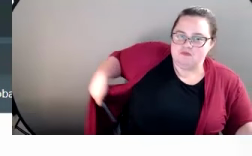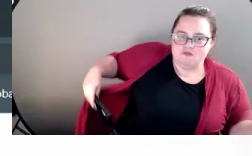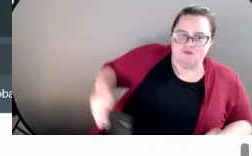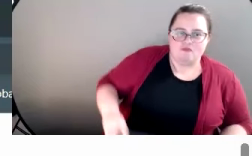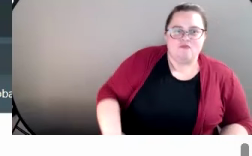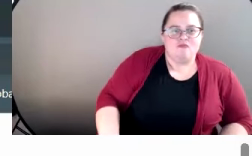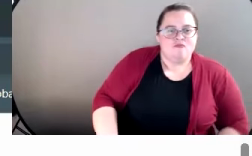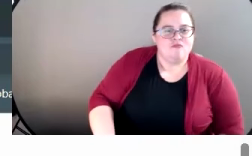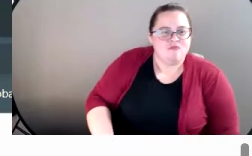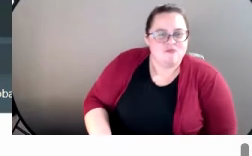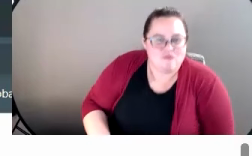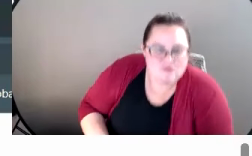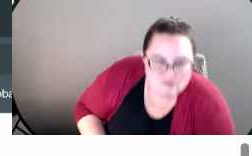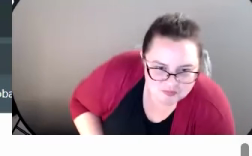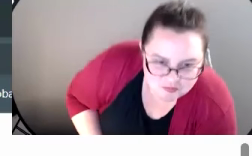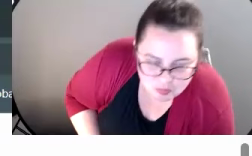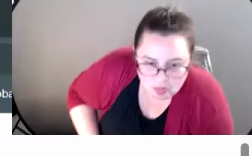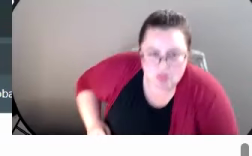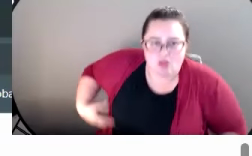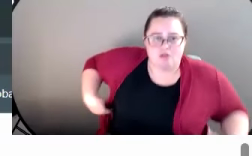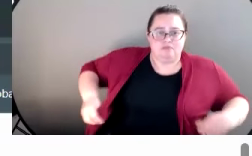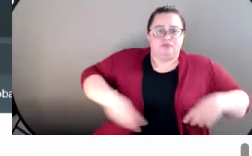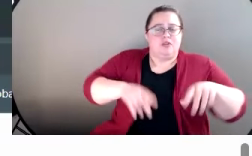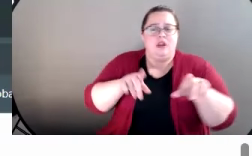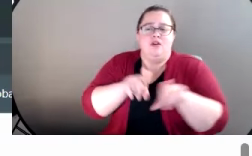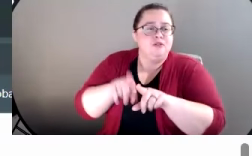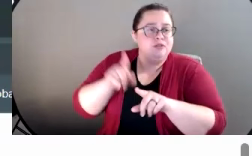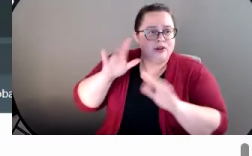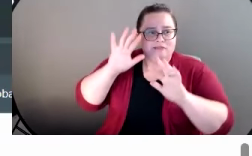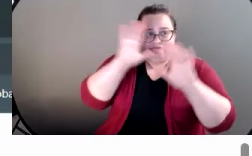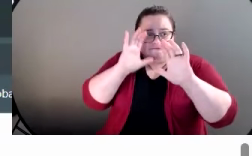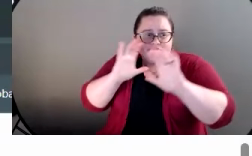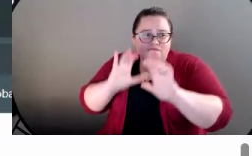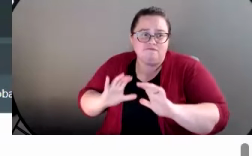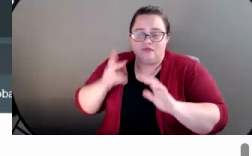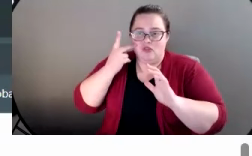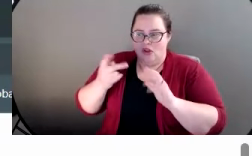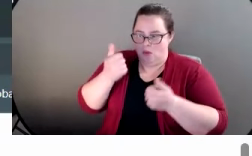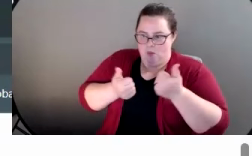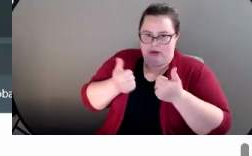with what kinds of materials you want to use. Okay. OpenStax.